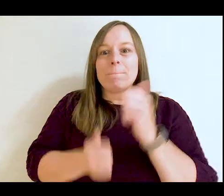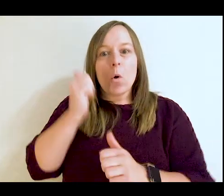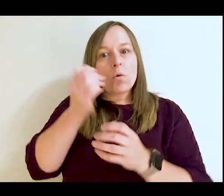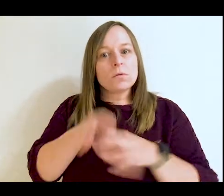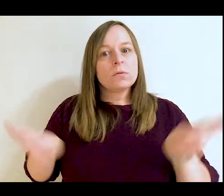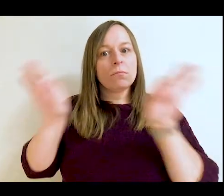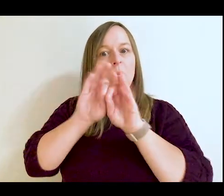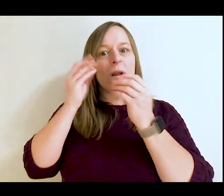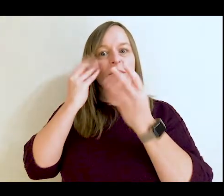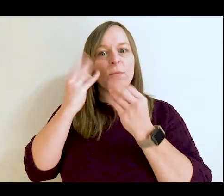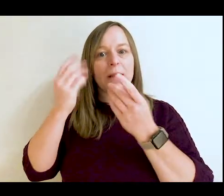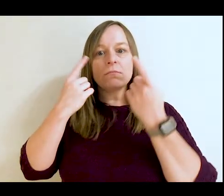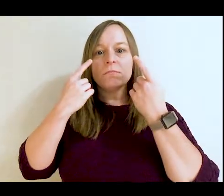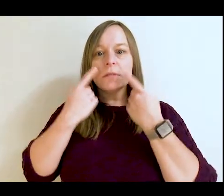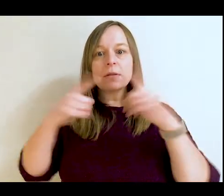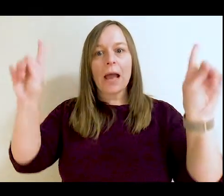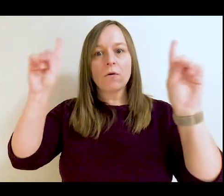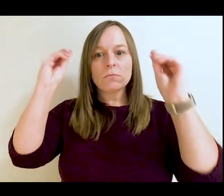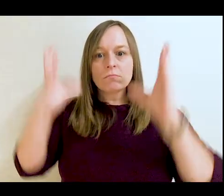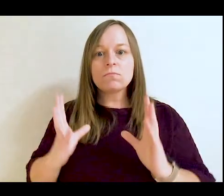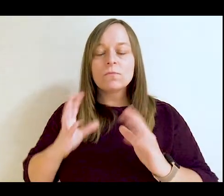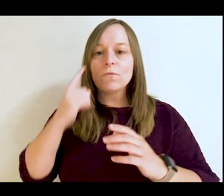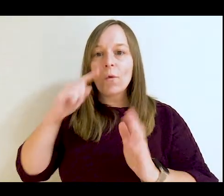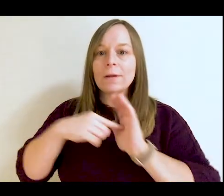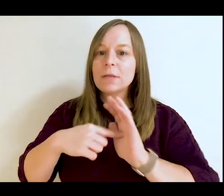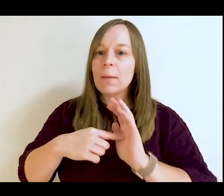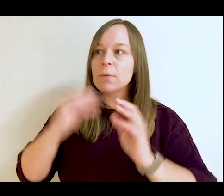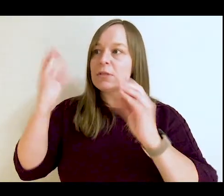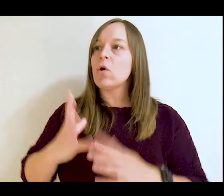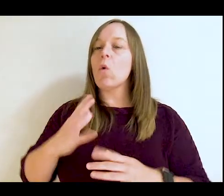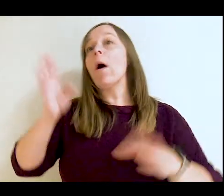time, important information is announced in class. For example, teachers will say